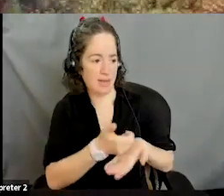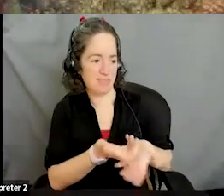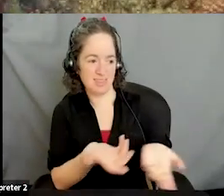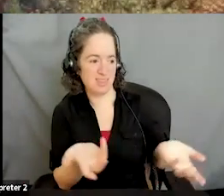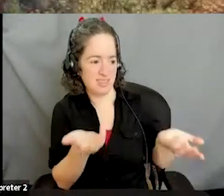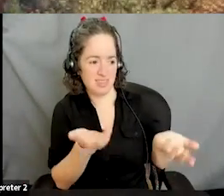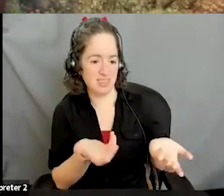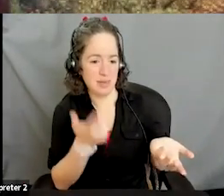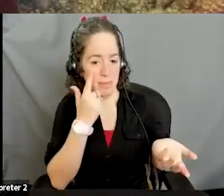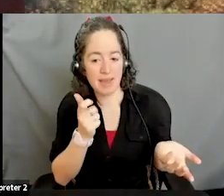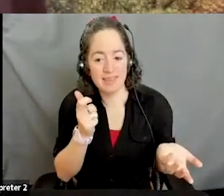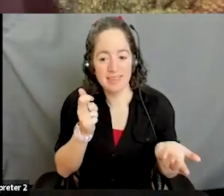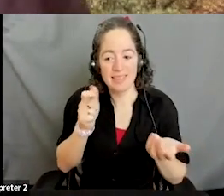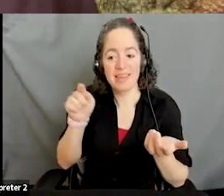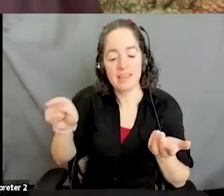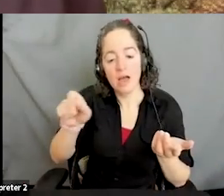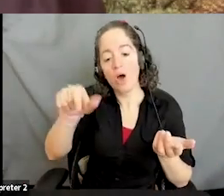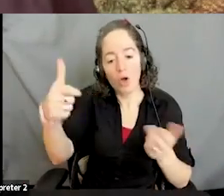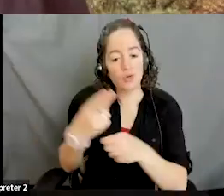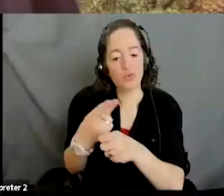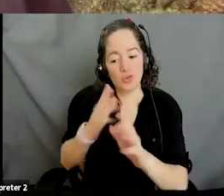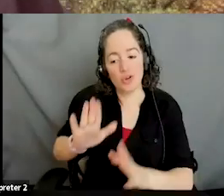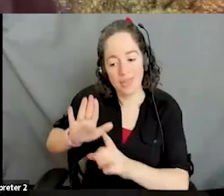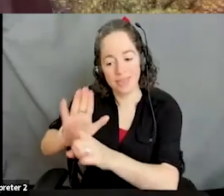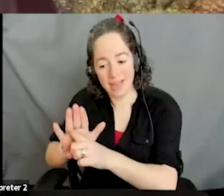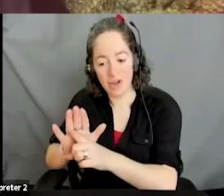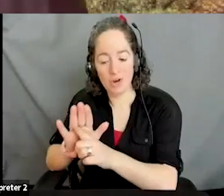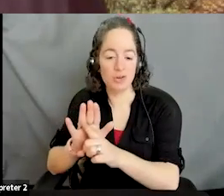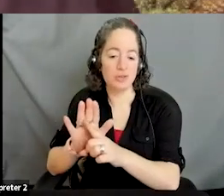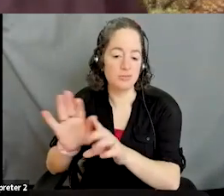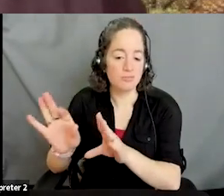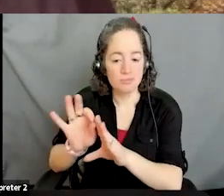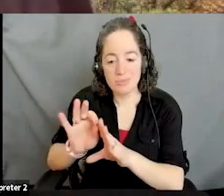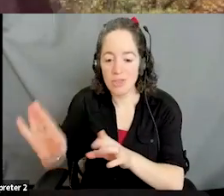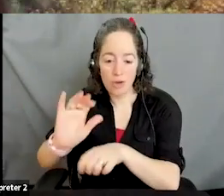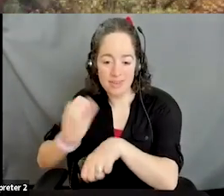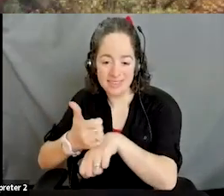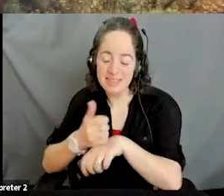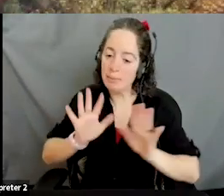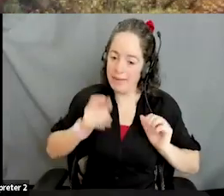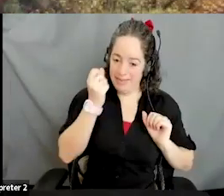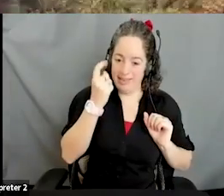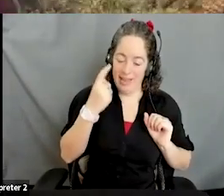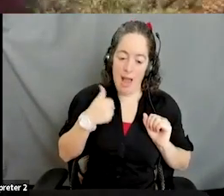because of another decision the user made? Again, these are misconceptions. These aren't good notions to hold on to, but that was